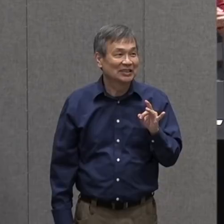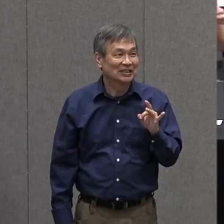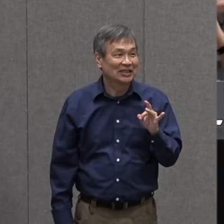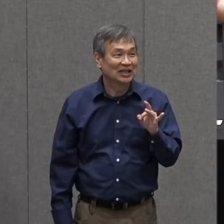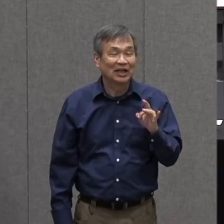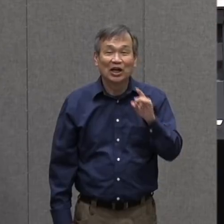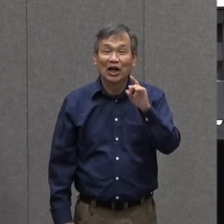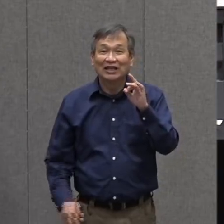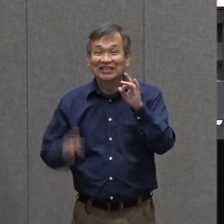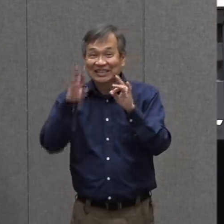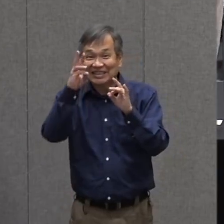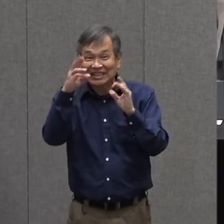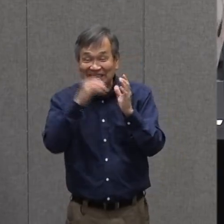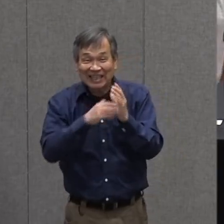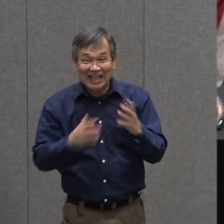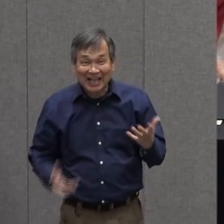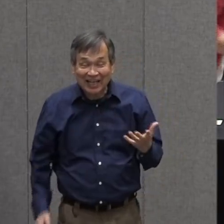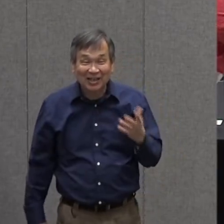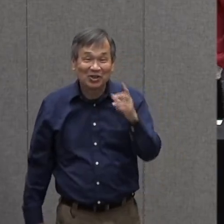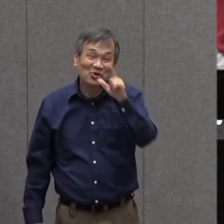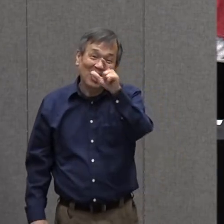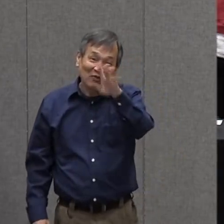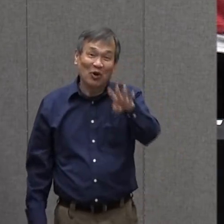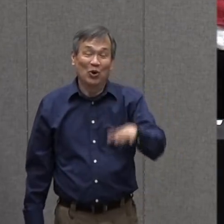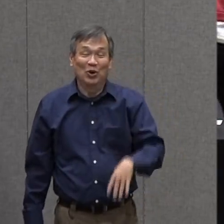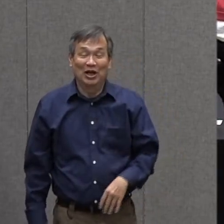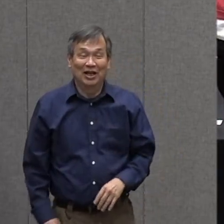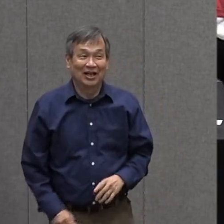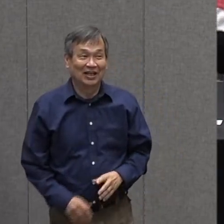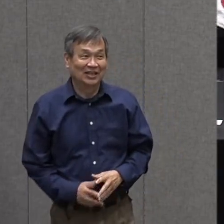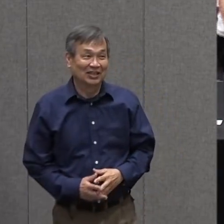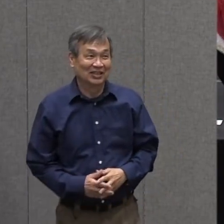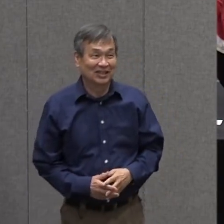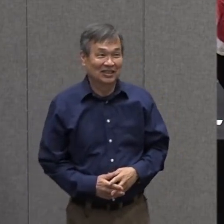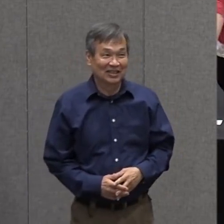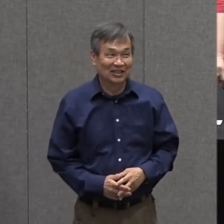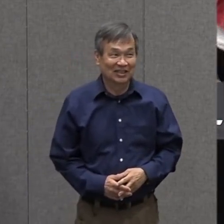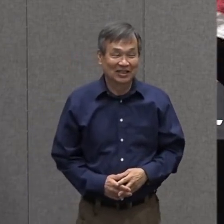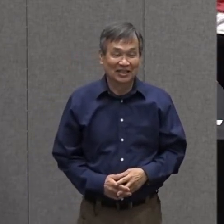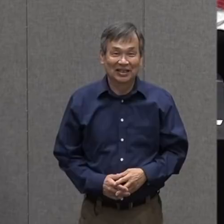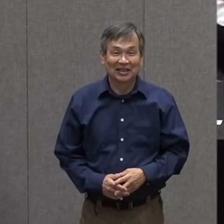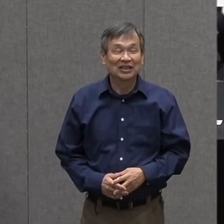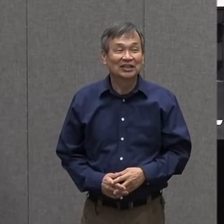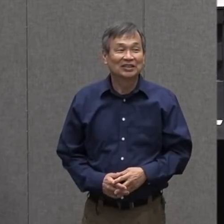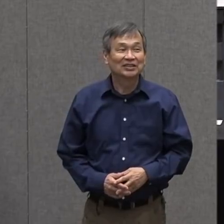24, I'm not gonna push my luck, I'm good. 24 more, let's see I have 15,